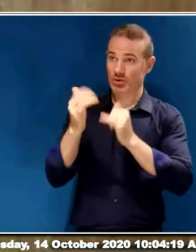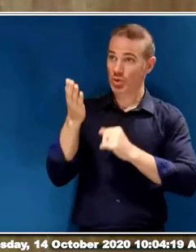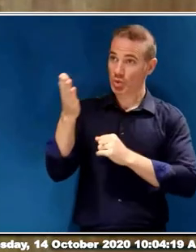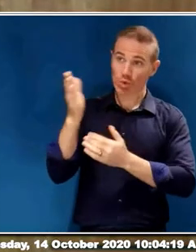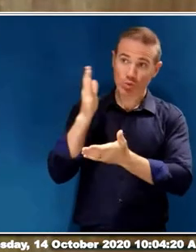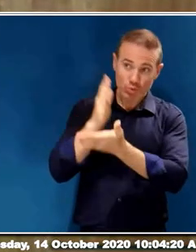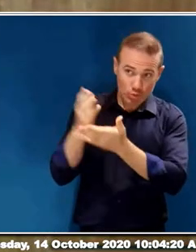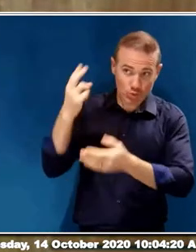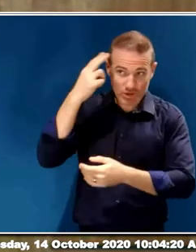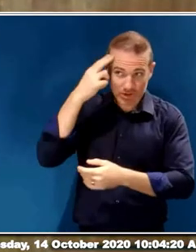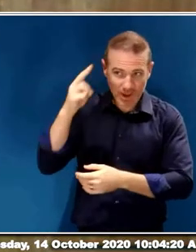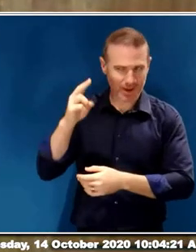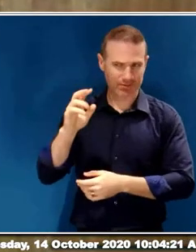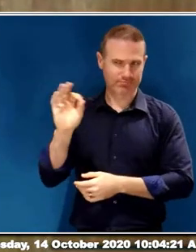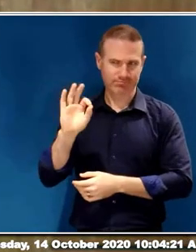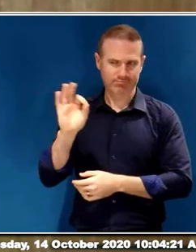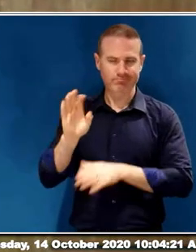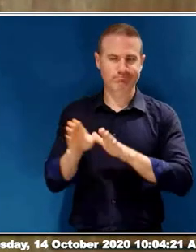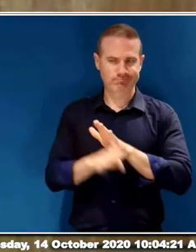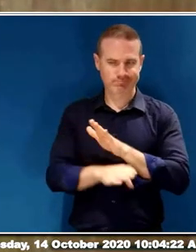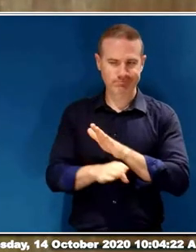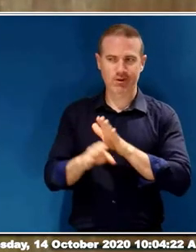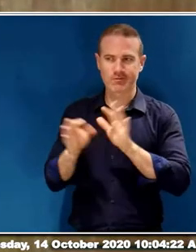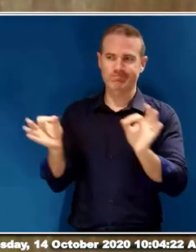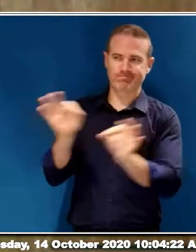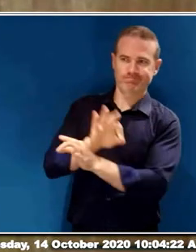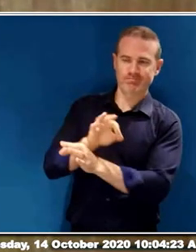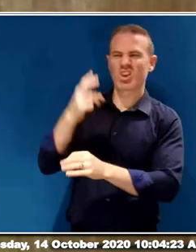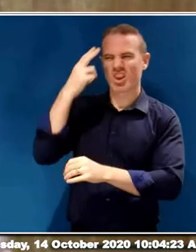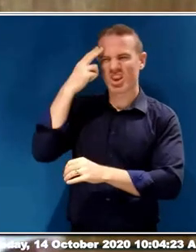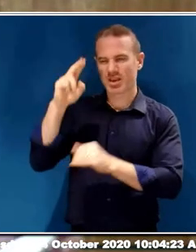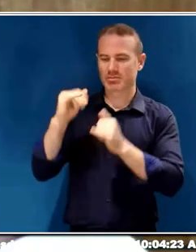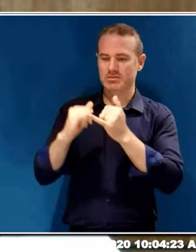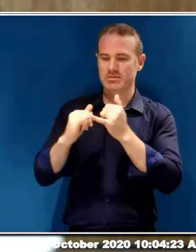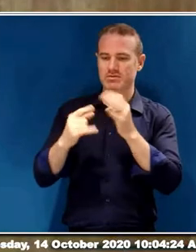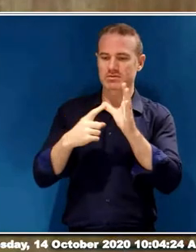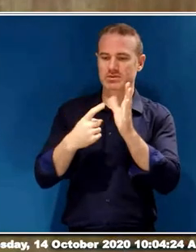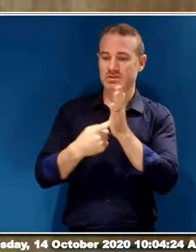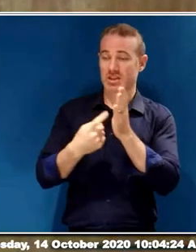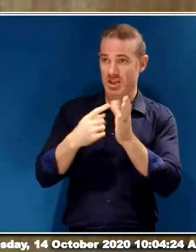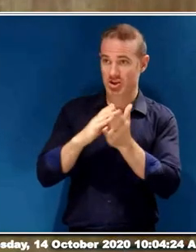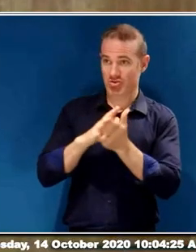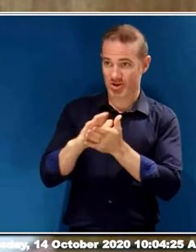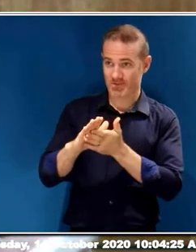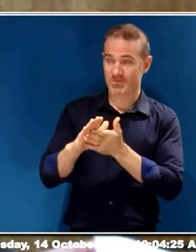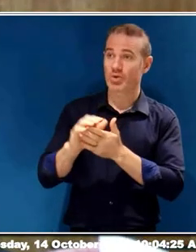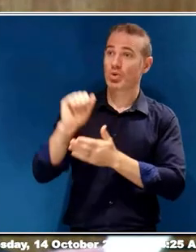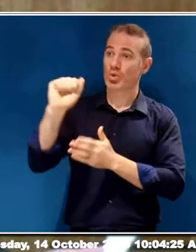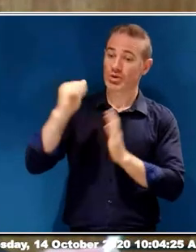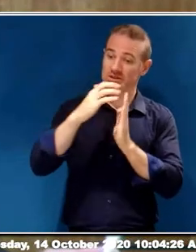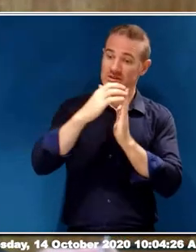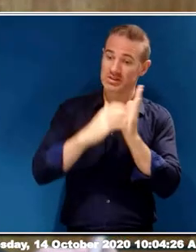And you have made a 39-page statement dated 23 July 2020? Yes.